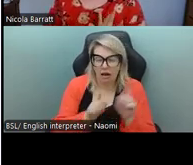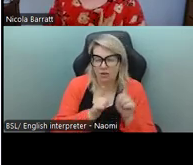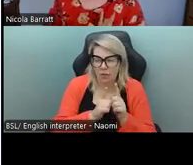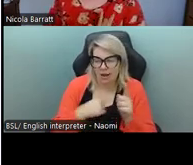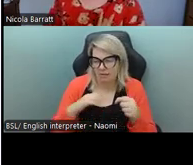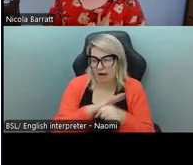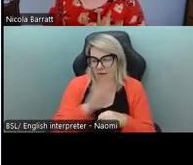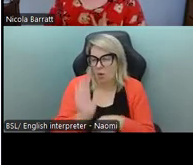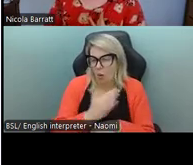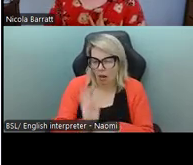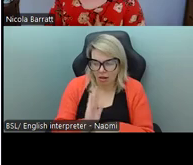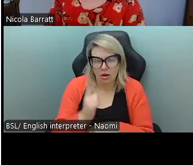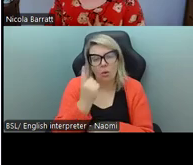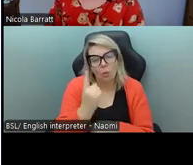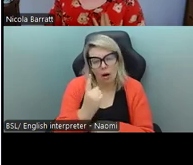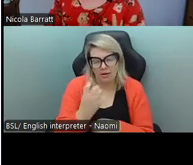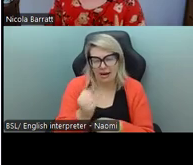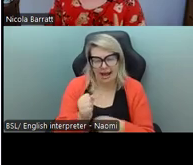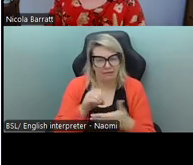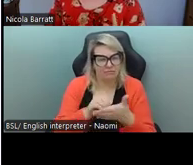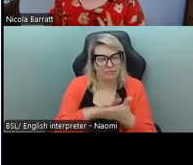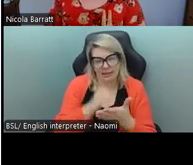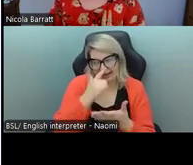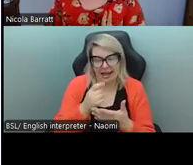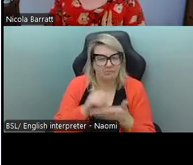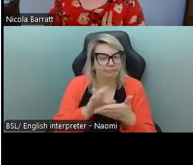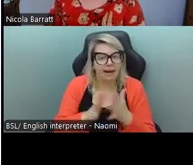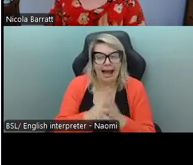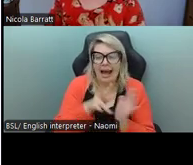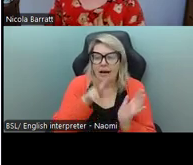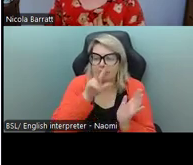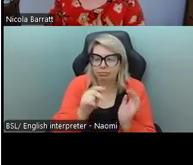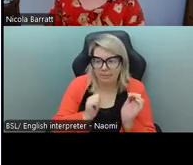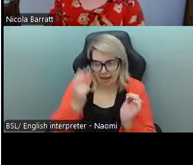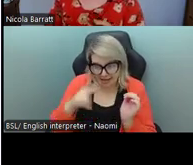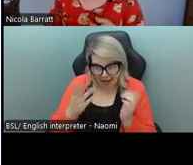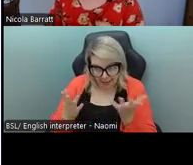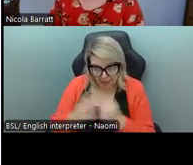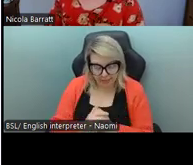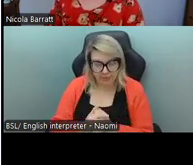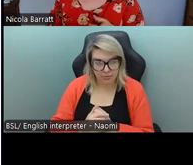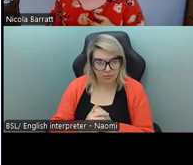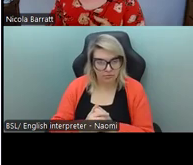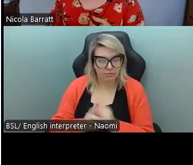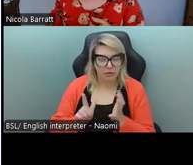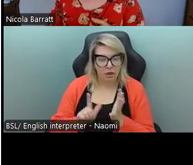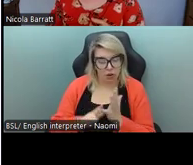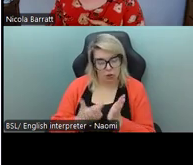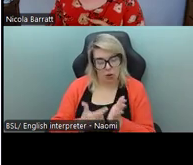One of them is how to pronounce your name. You can have one where you can change your URL for your LinkedIn profile,